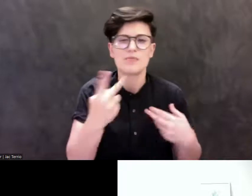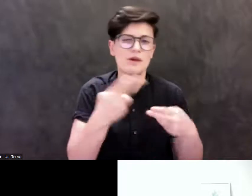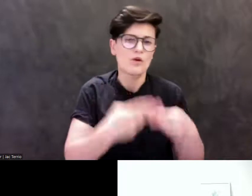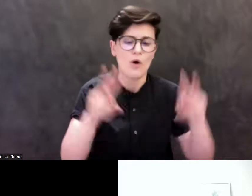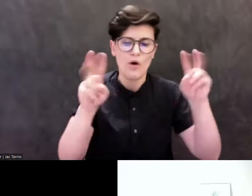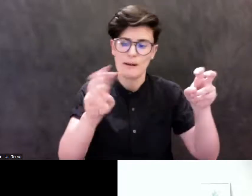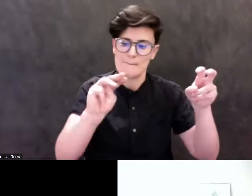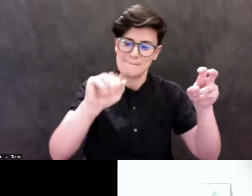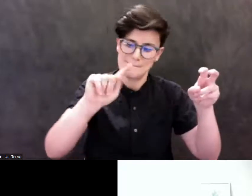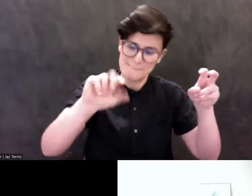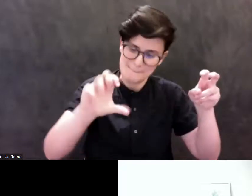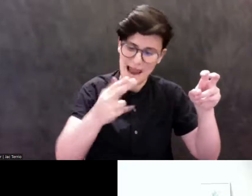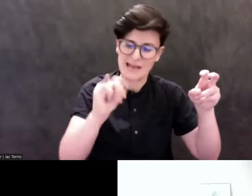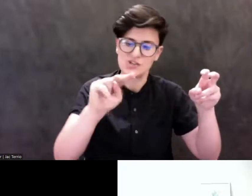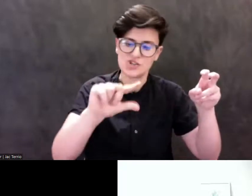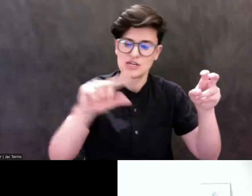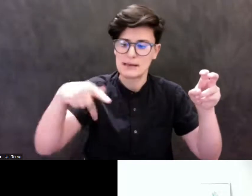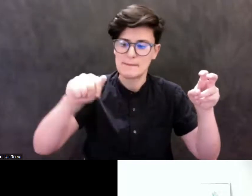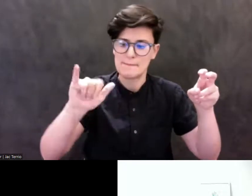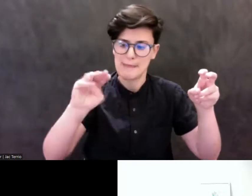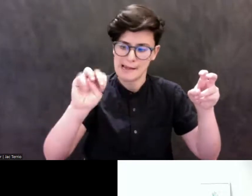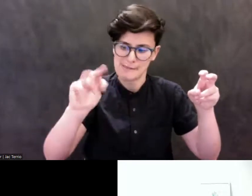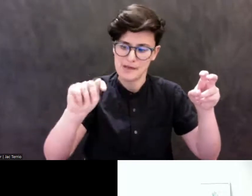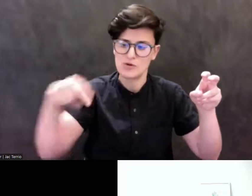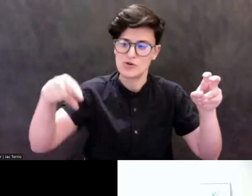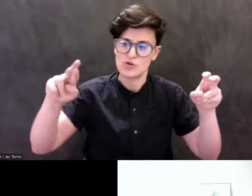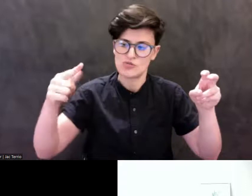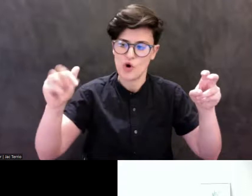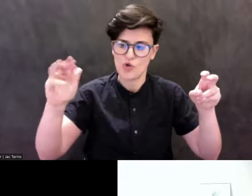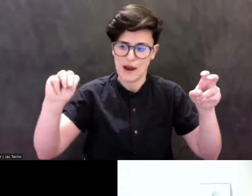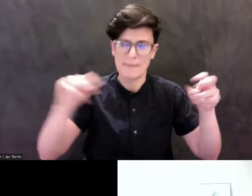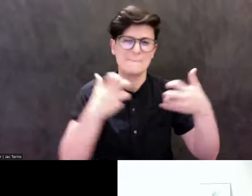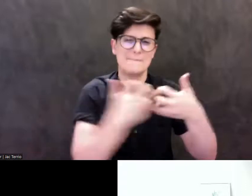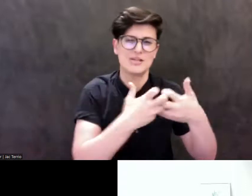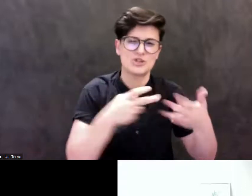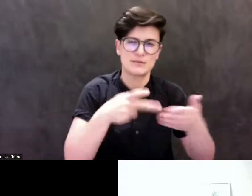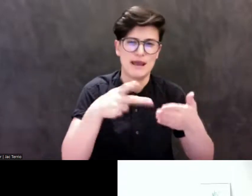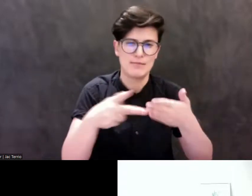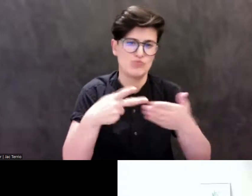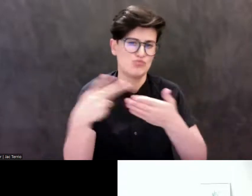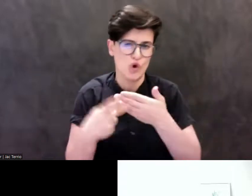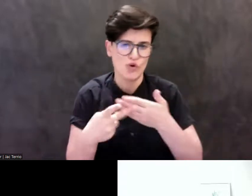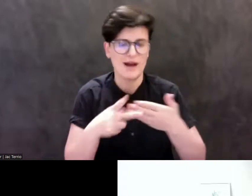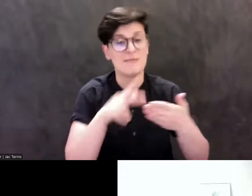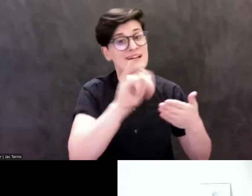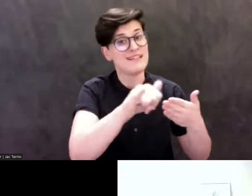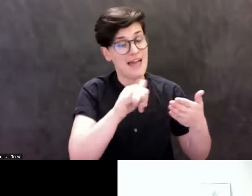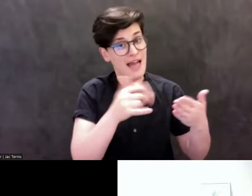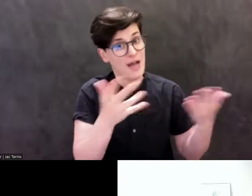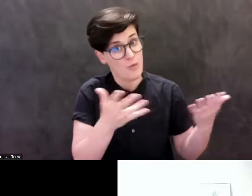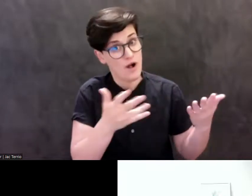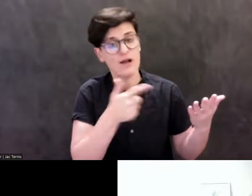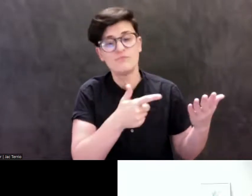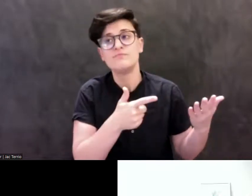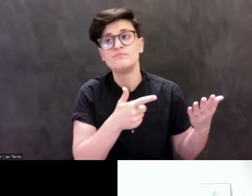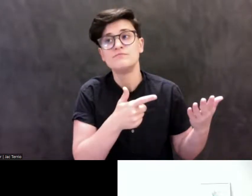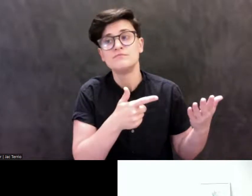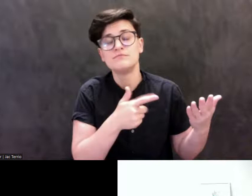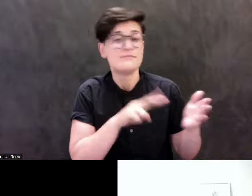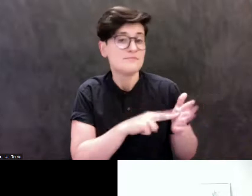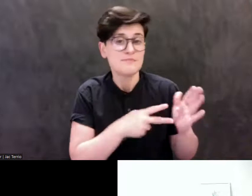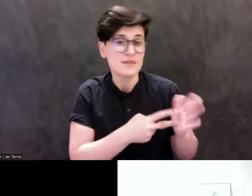What those programs say is that all you should have to pay every month is what is called